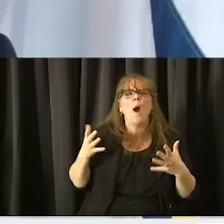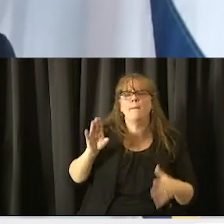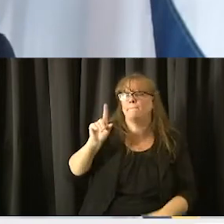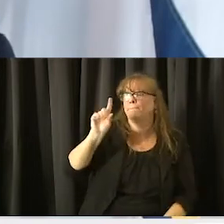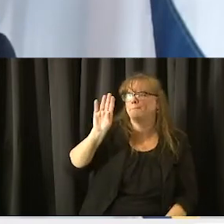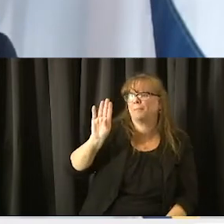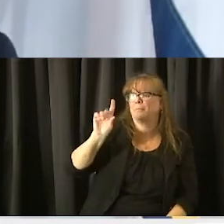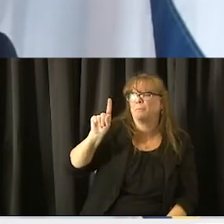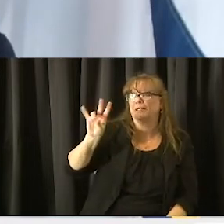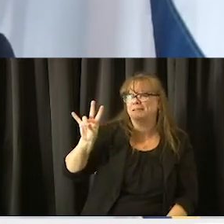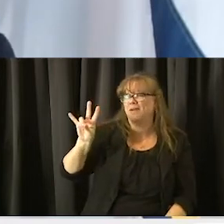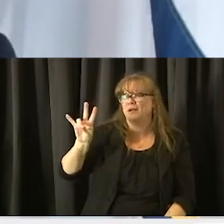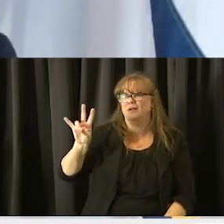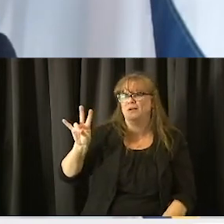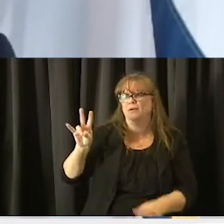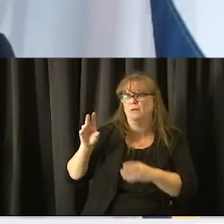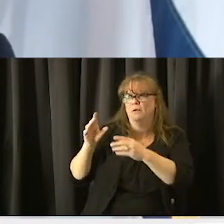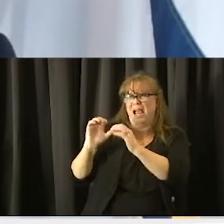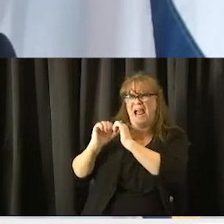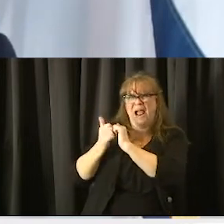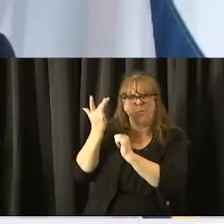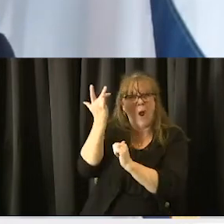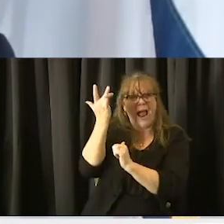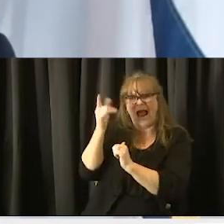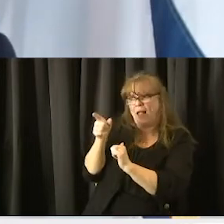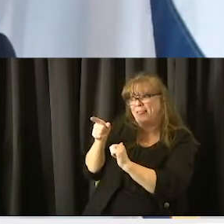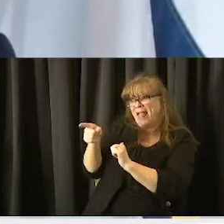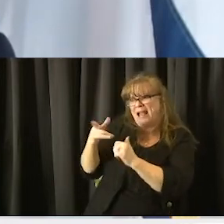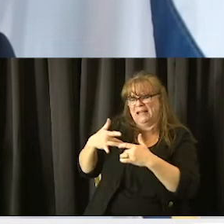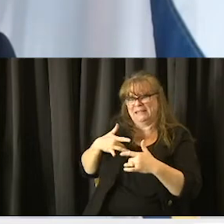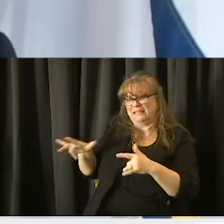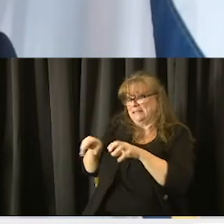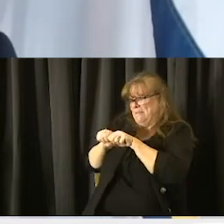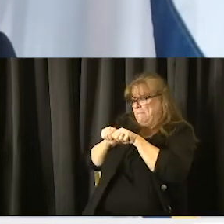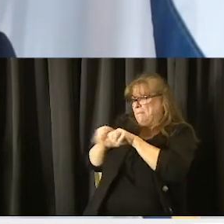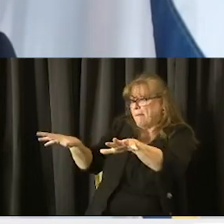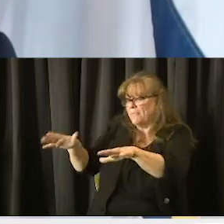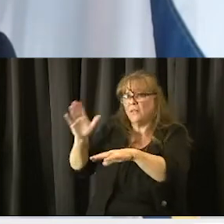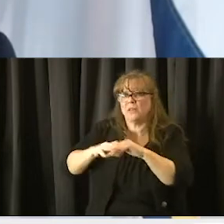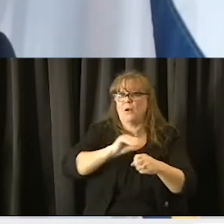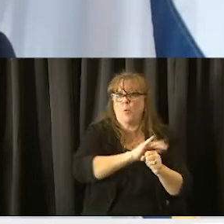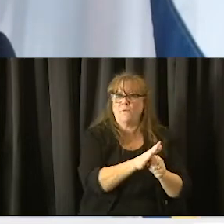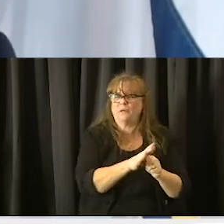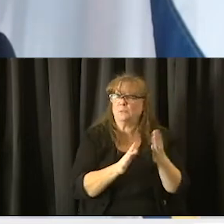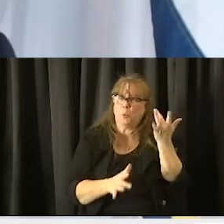with this mutation but what is it about this period that makes it more contagious